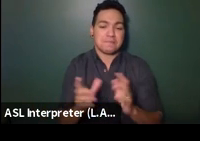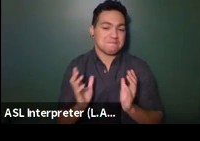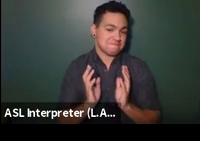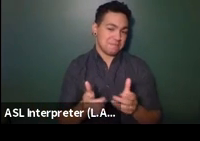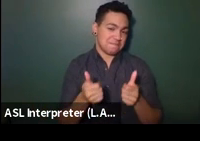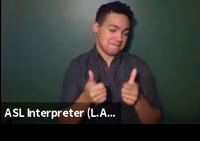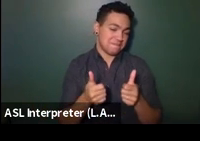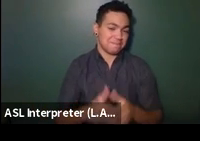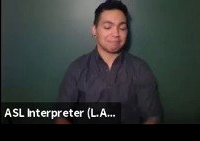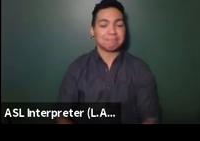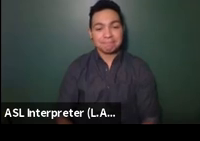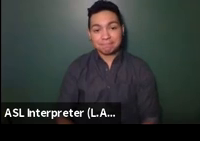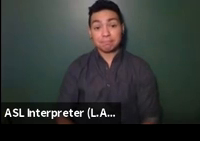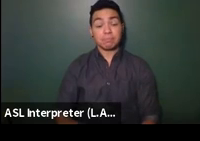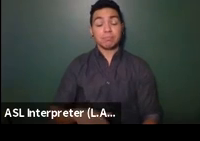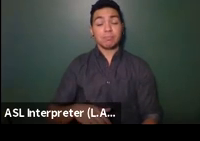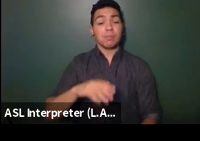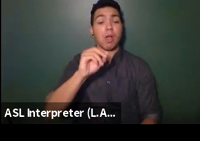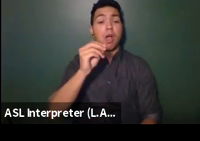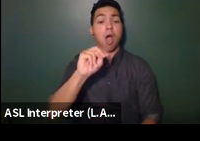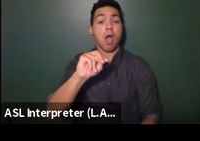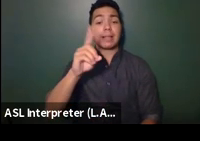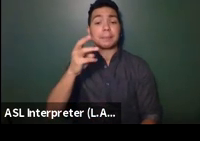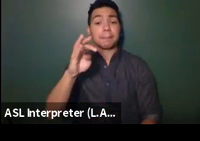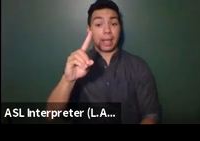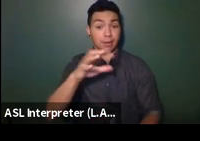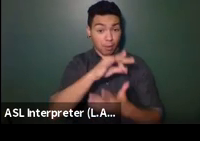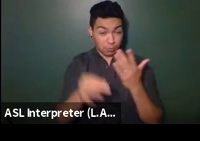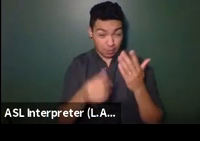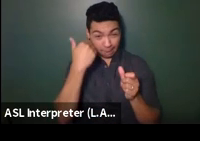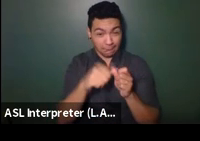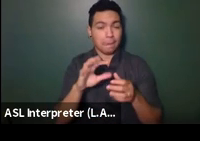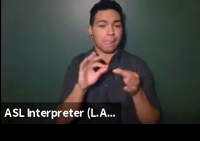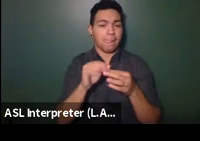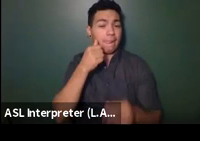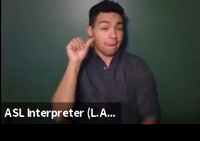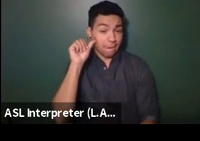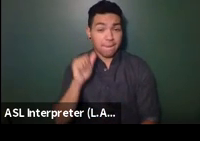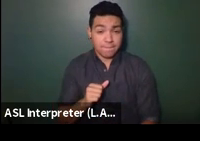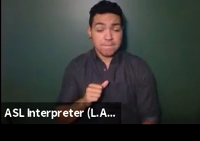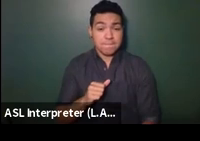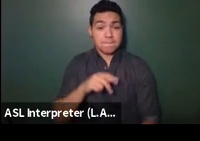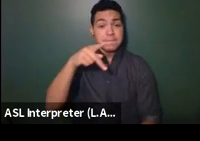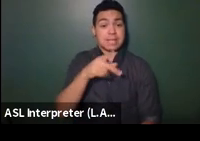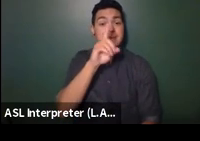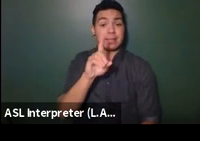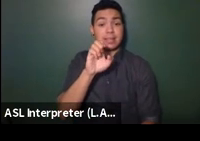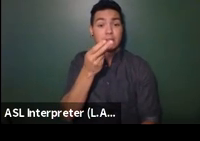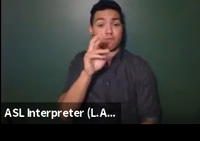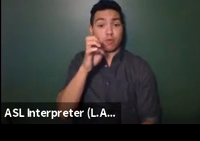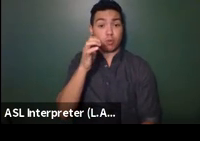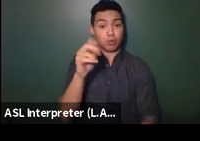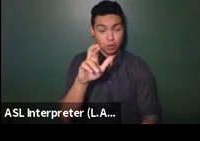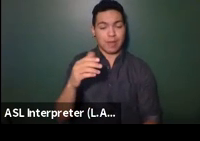ESD 189 - Amy Colburn: The on demand option for this course. So we talked about that a little bit yesterday, but in PDA and roller. There are on demand school a G courses.